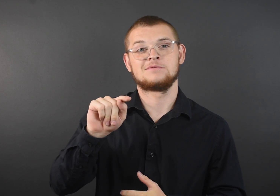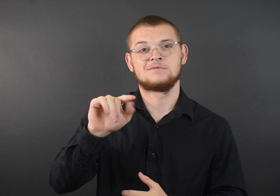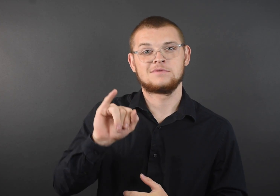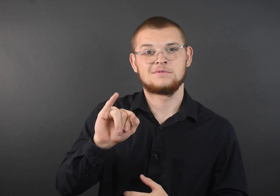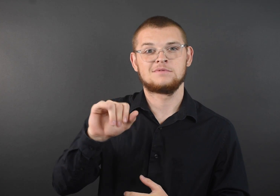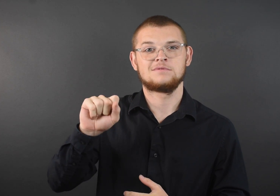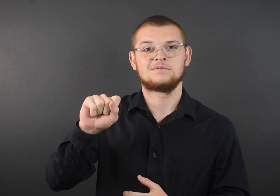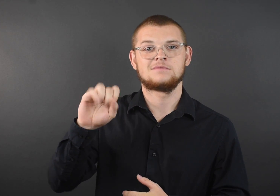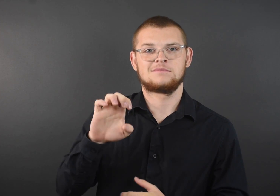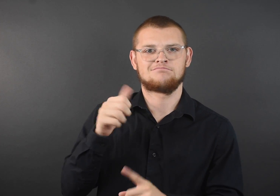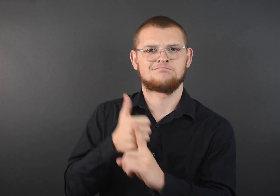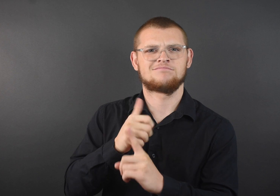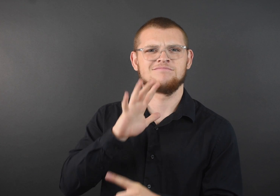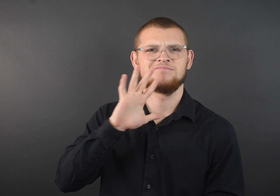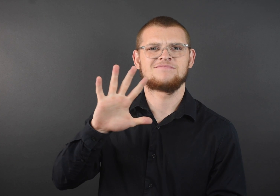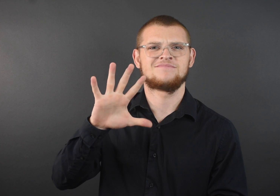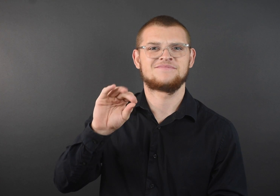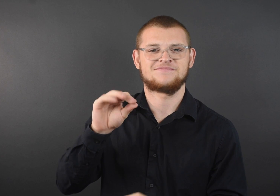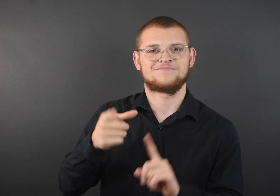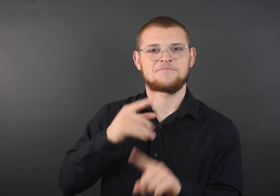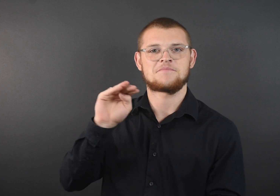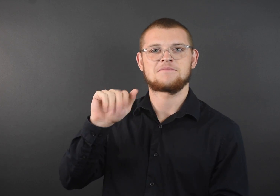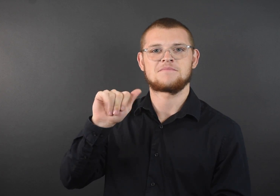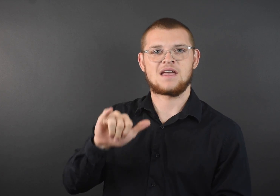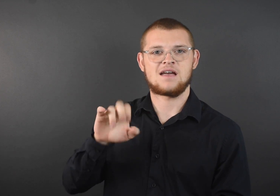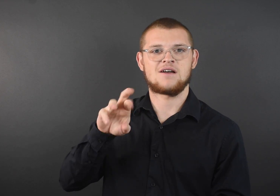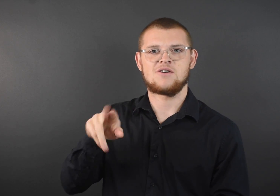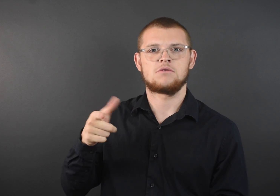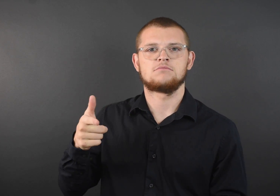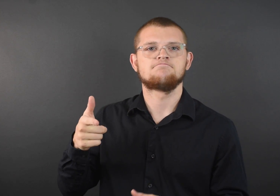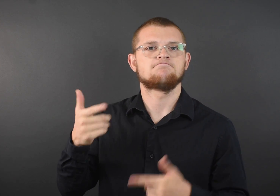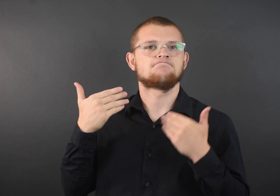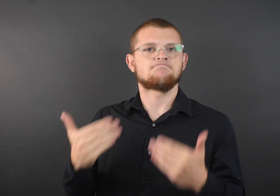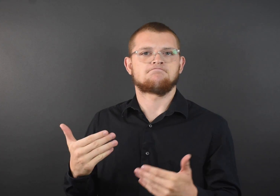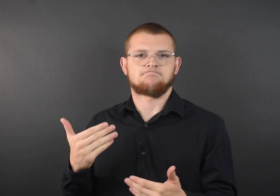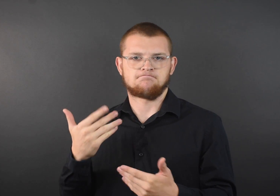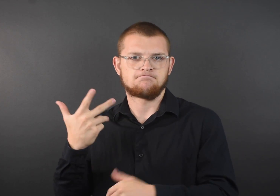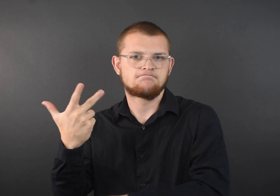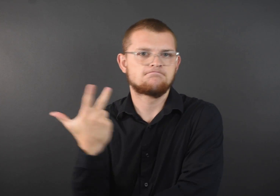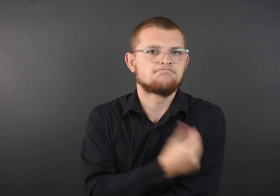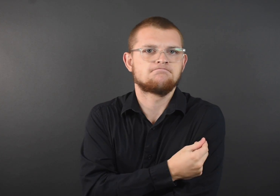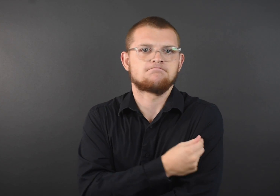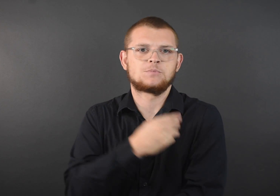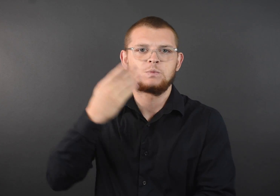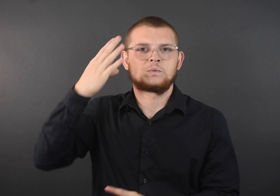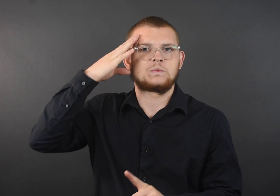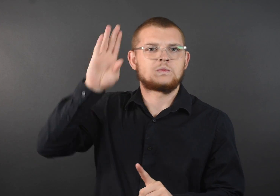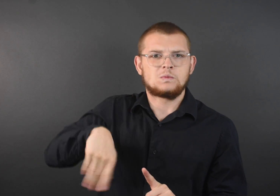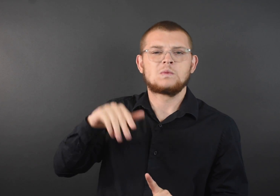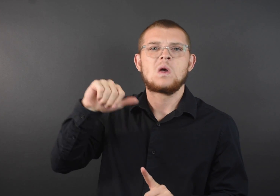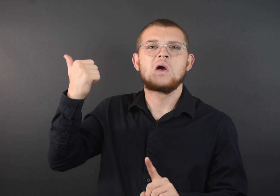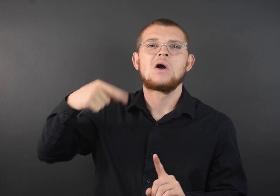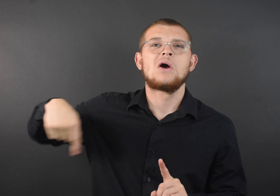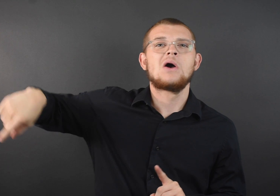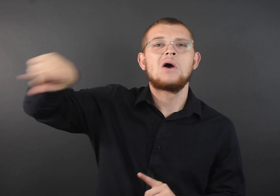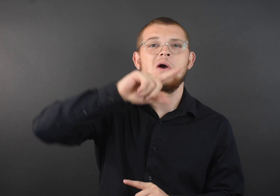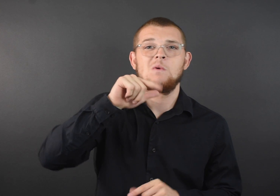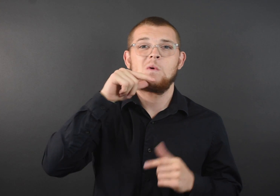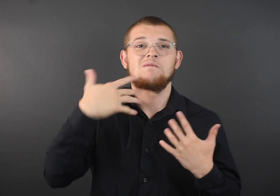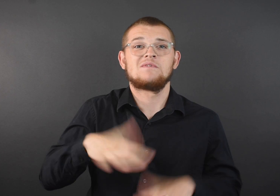Ti Se, 50, of Mayer, stopped by after being reassured that others he knew